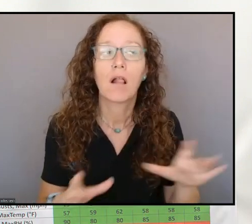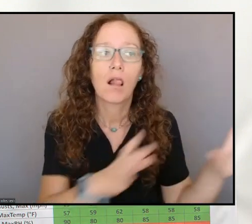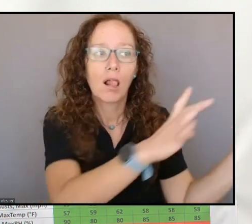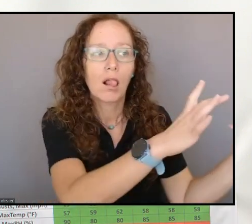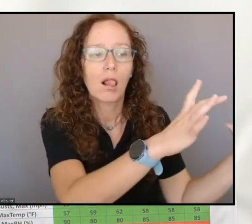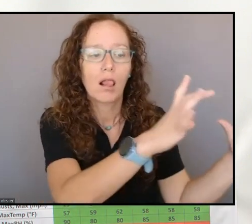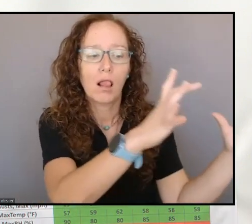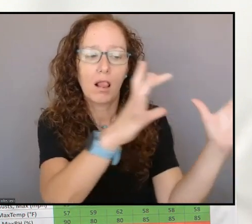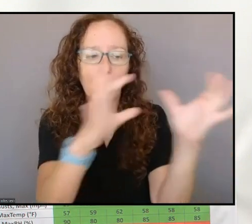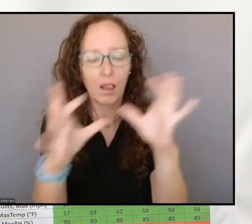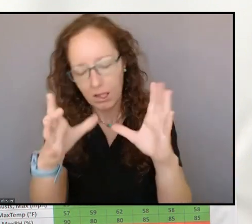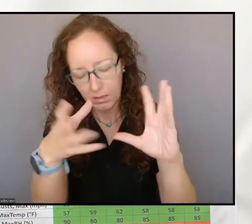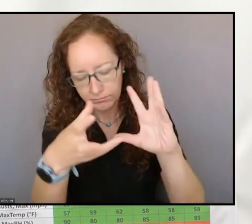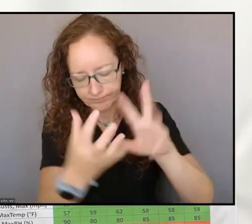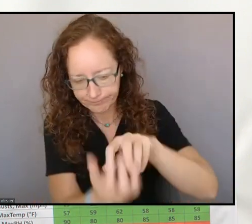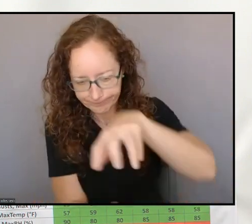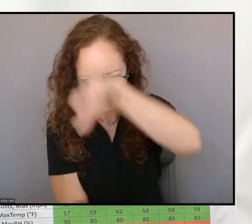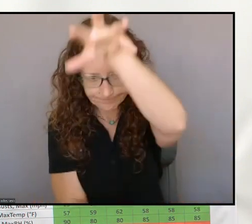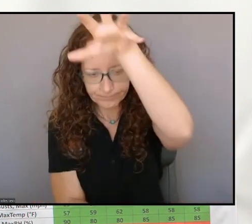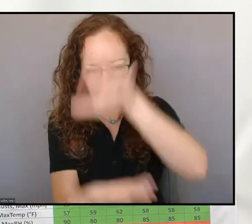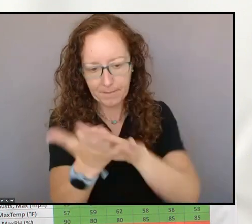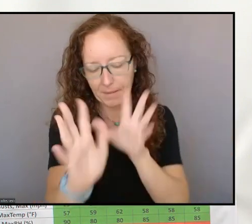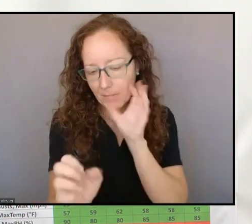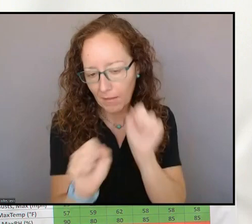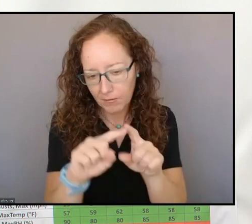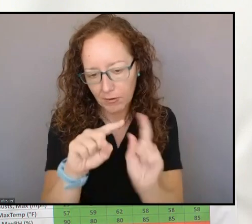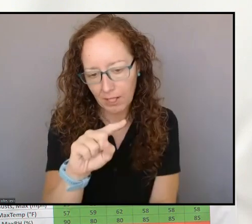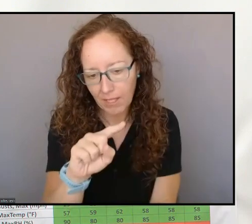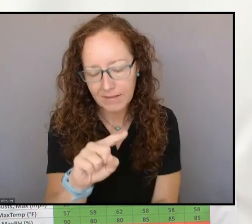potentially be looking at, really low probability, but some